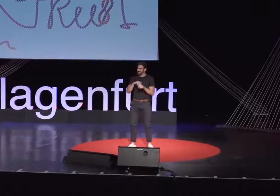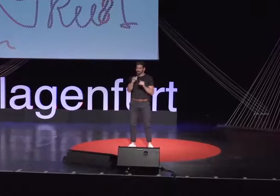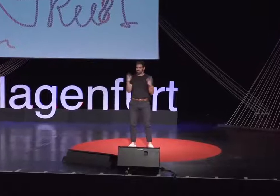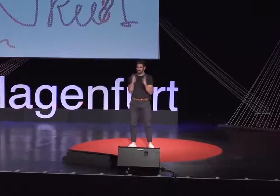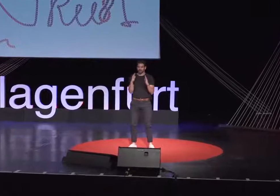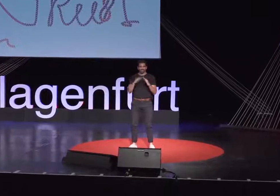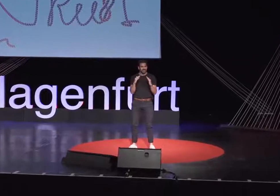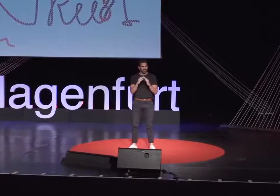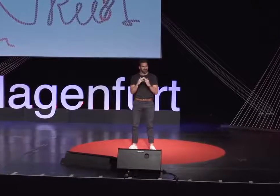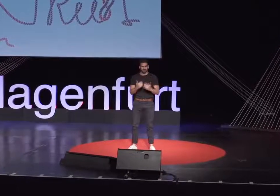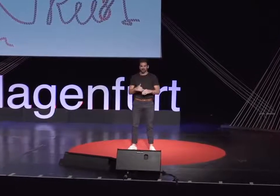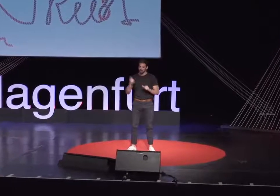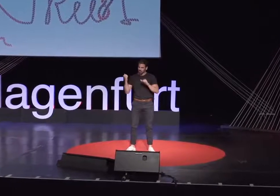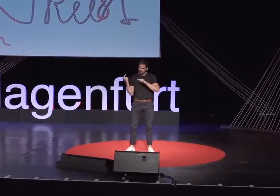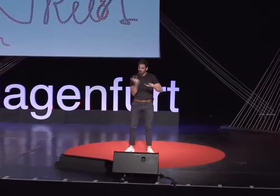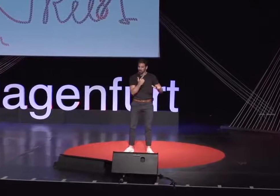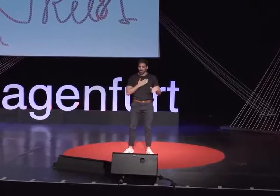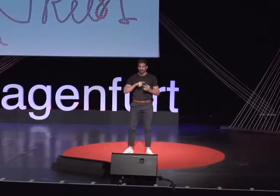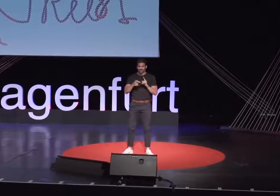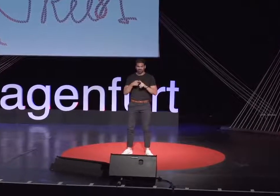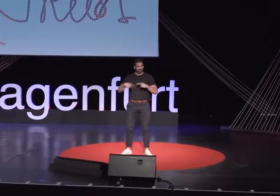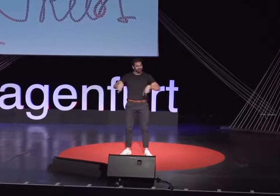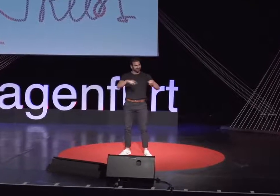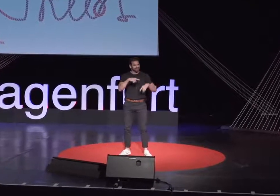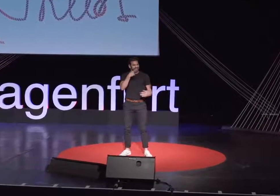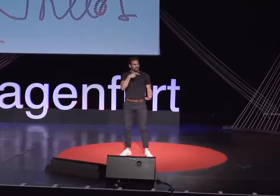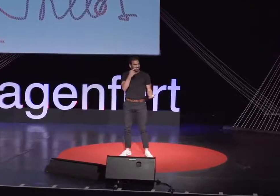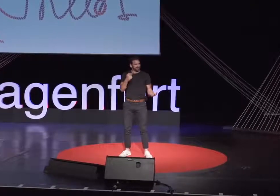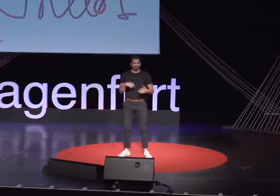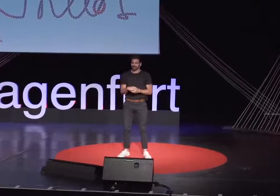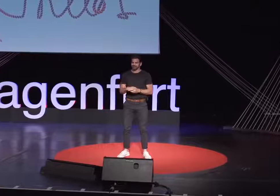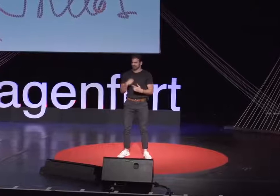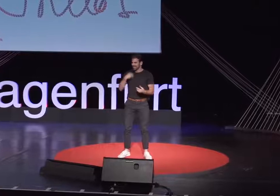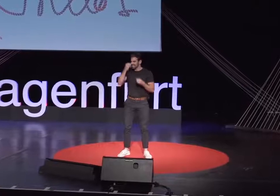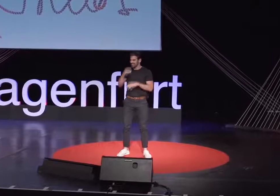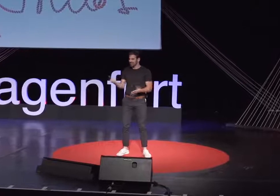and all of the friends and acquaintances that i had made could hear i didn't mind though